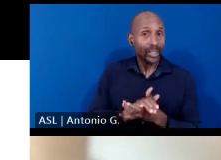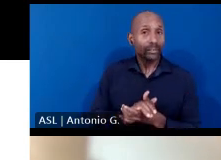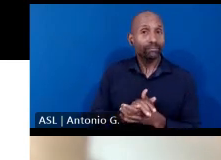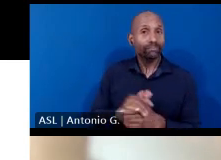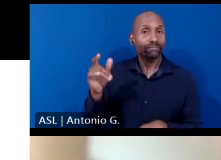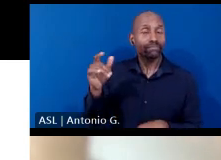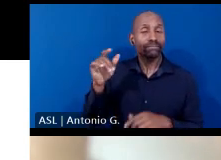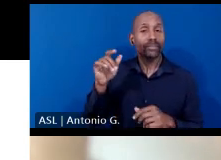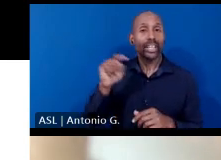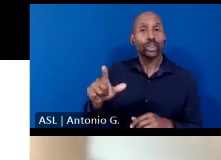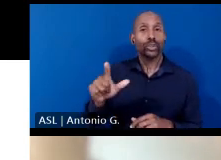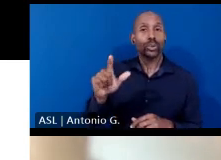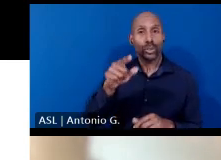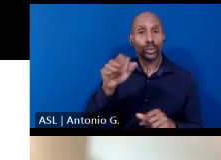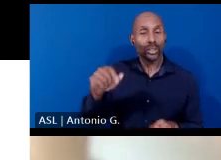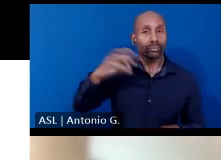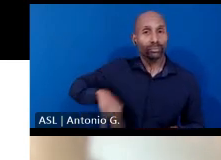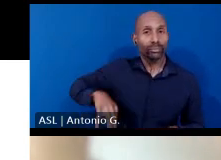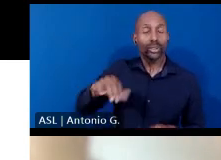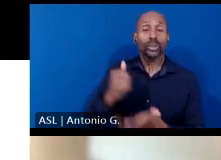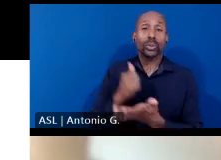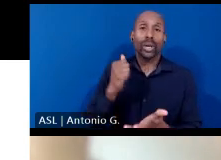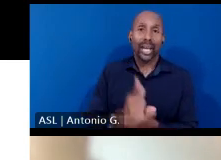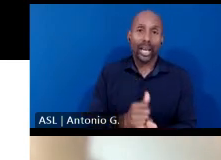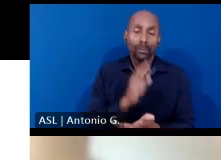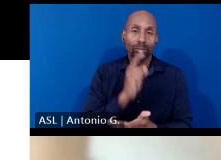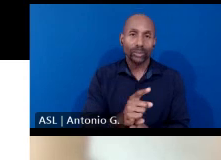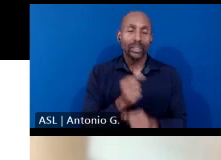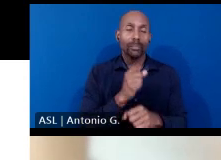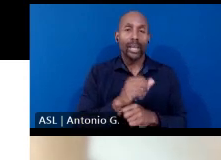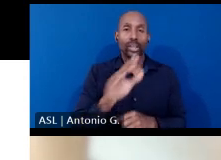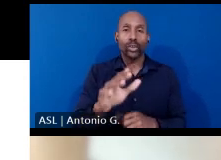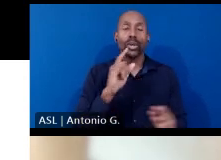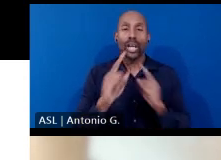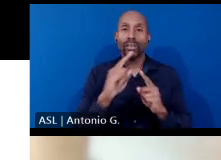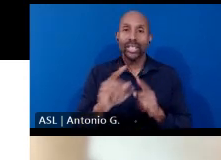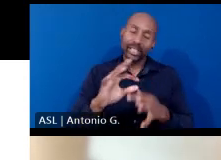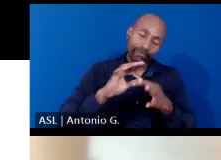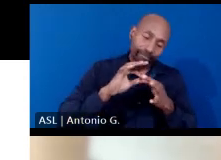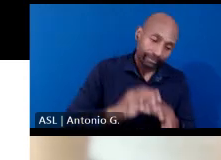conversations like the ones we're having today across all of the different issues.